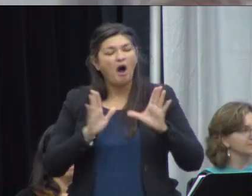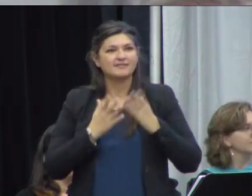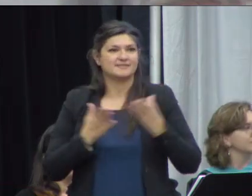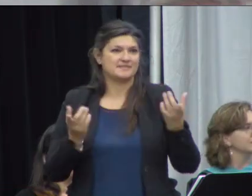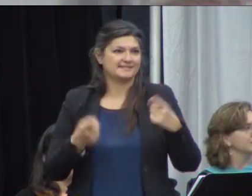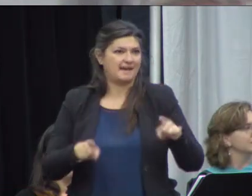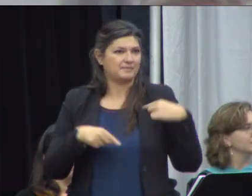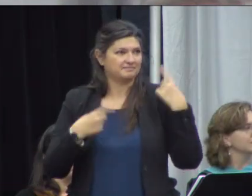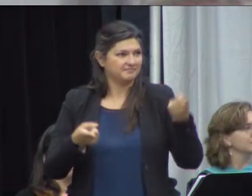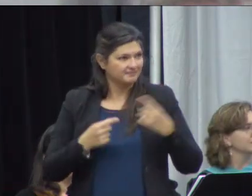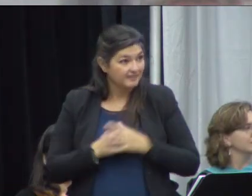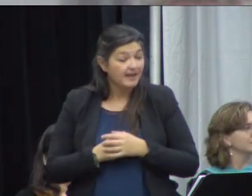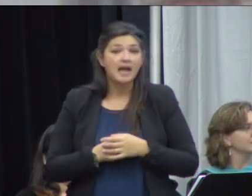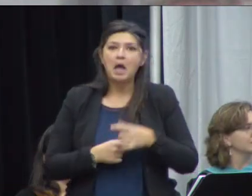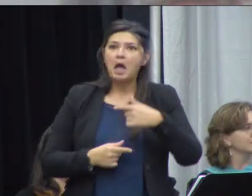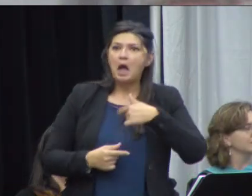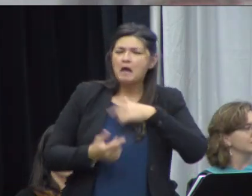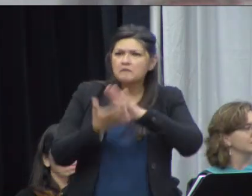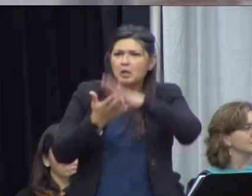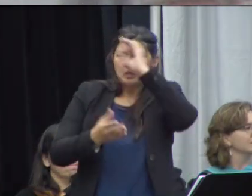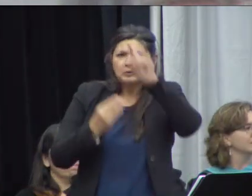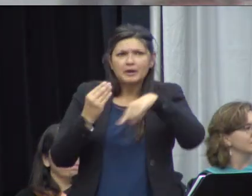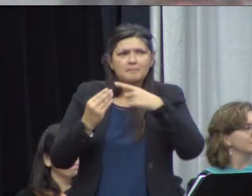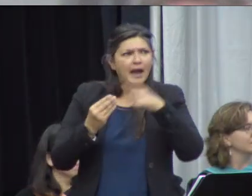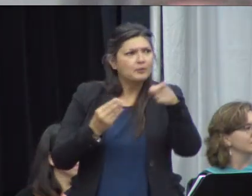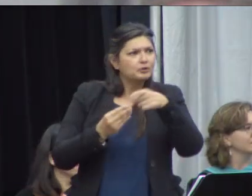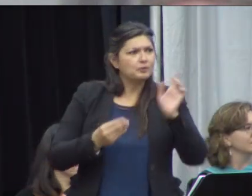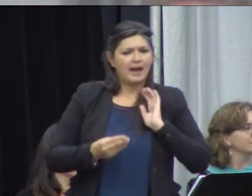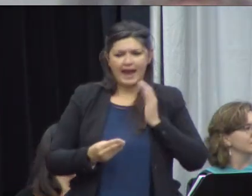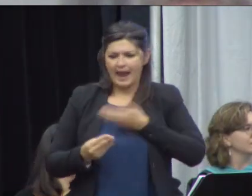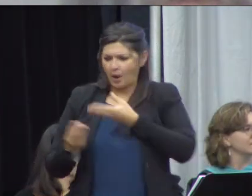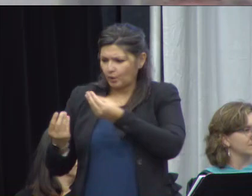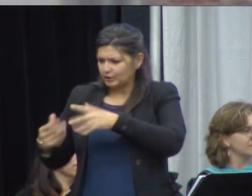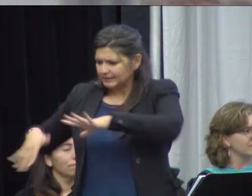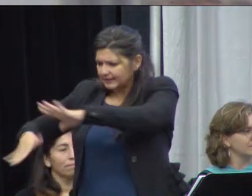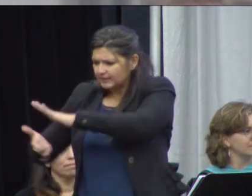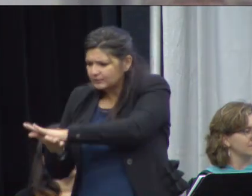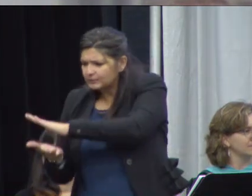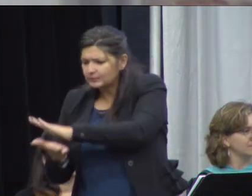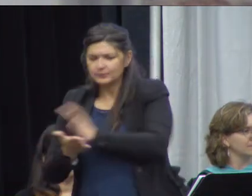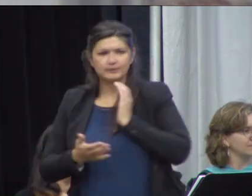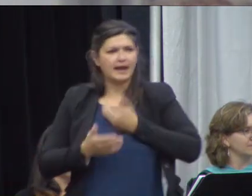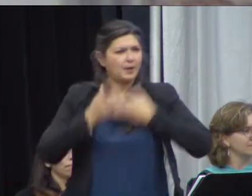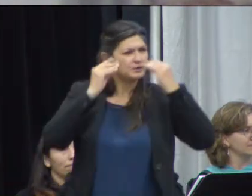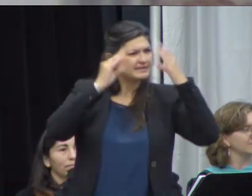while I learned about our campus, our teachers, our students, and our amazing school community.